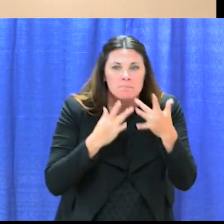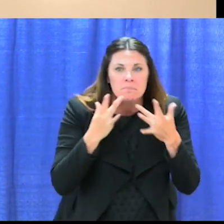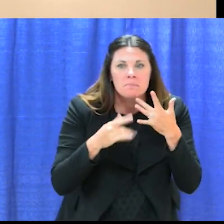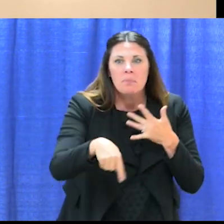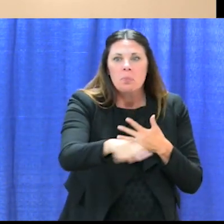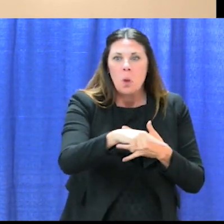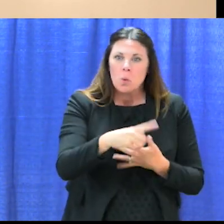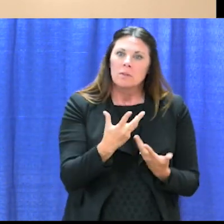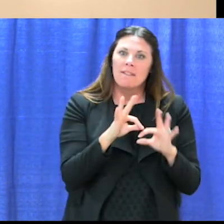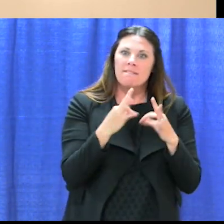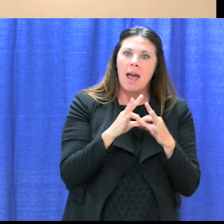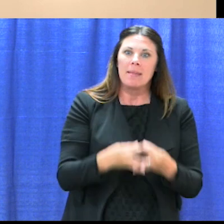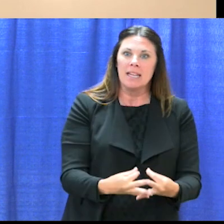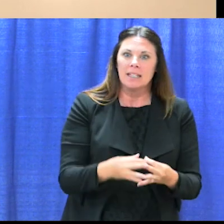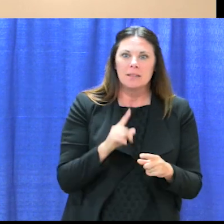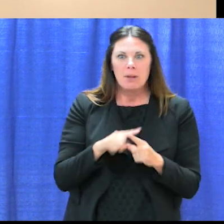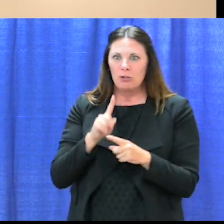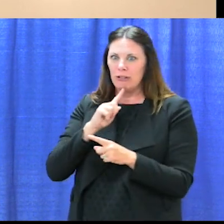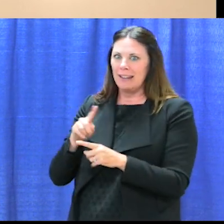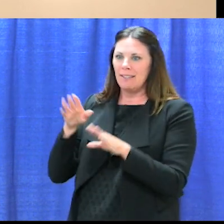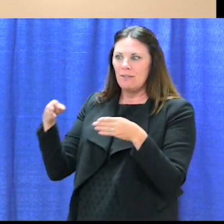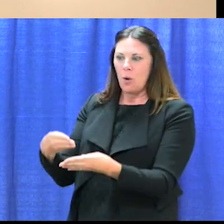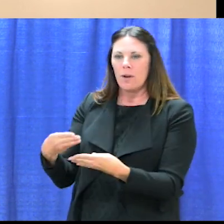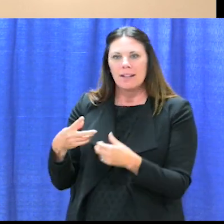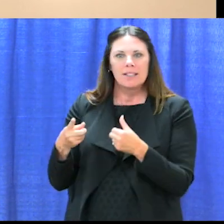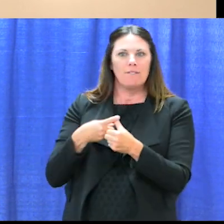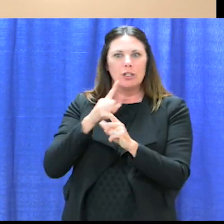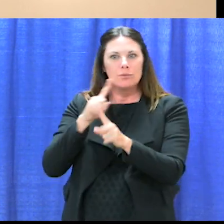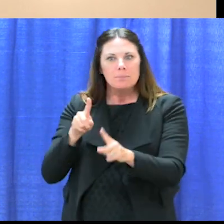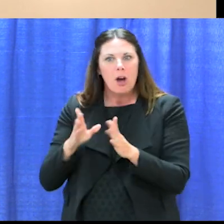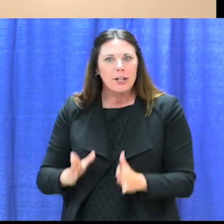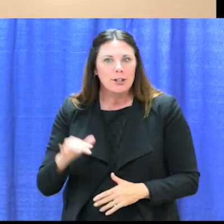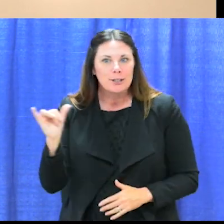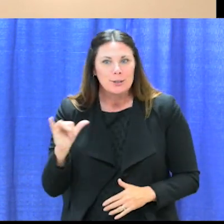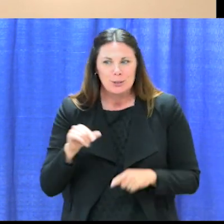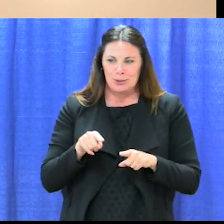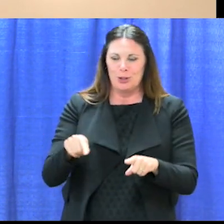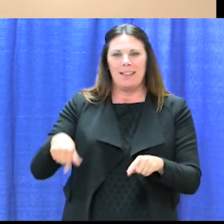first responders and medical personnel during this unprecedented health crisis.